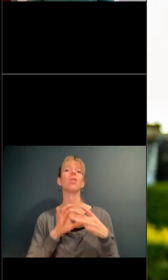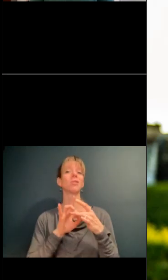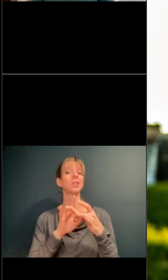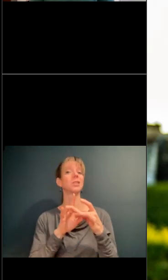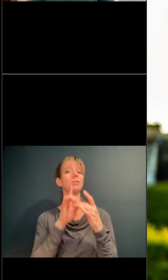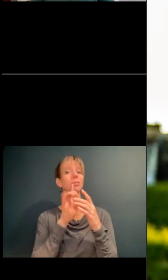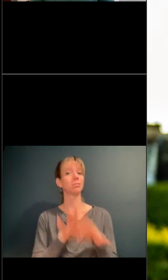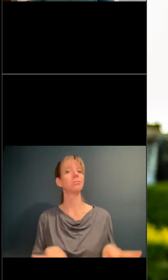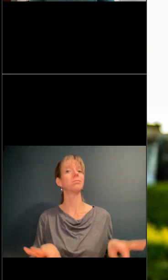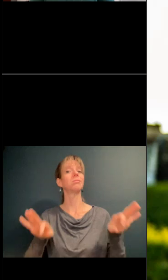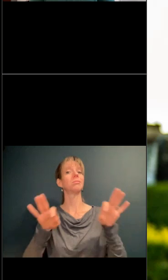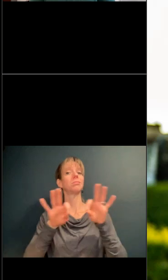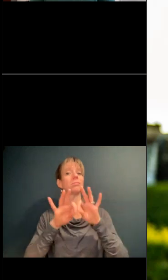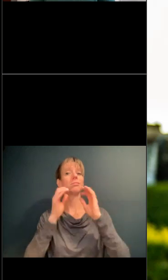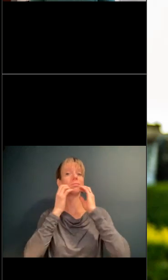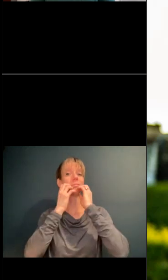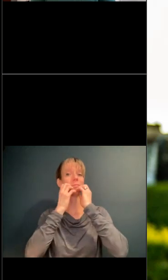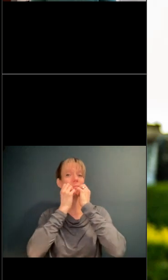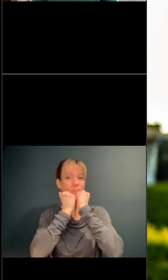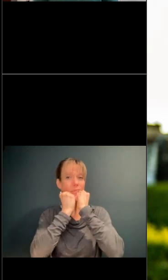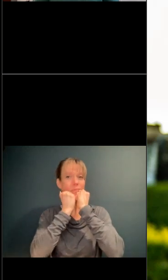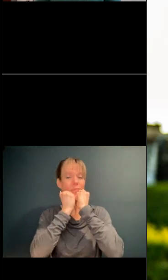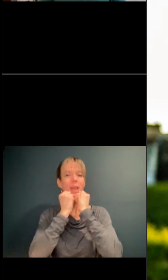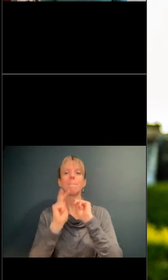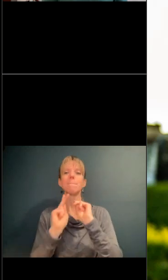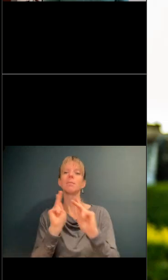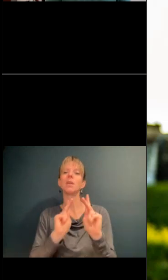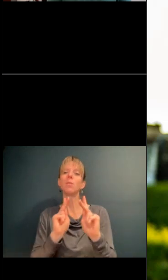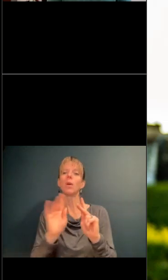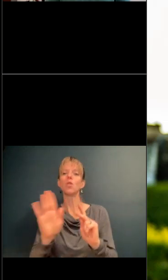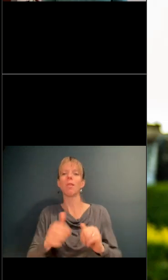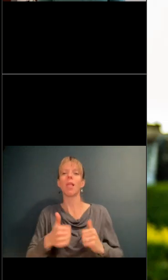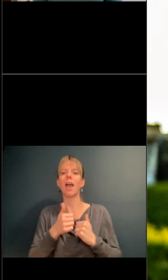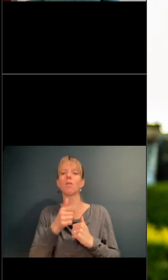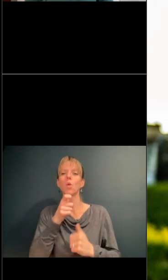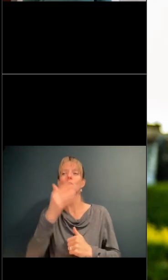It is about having people in your life who know you, and accept you.